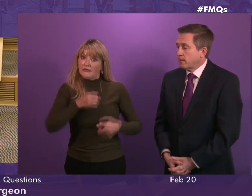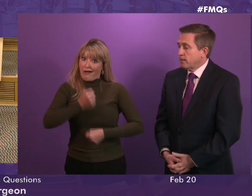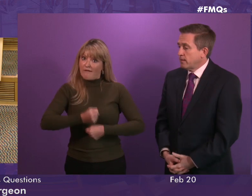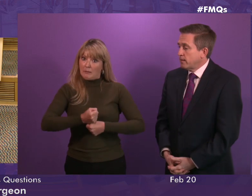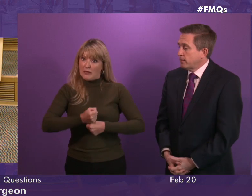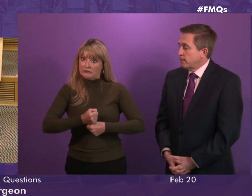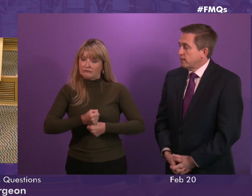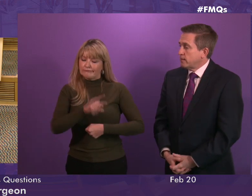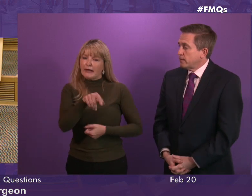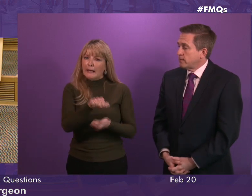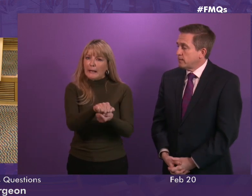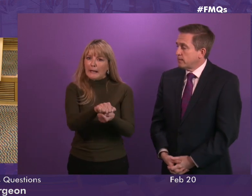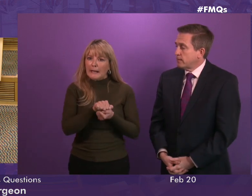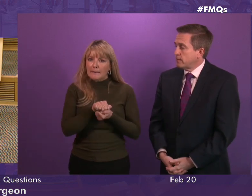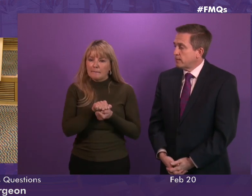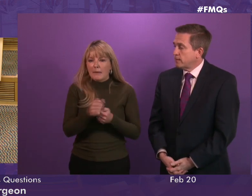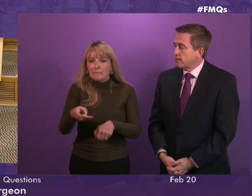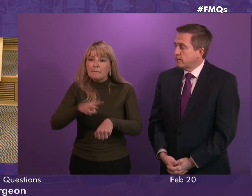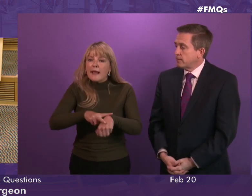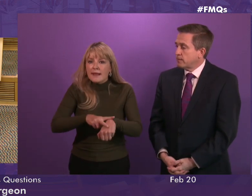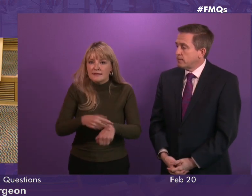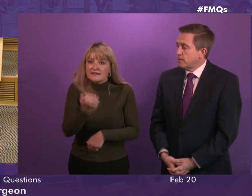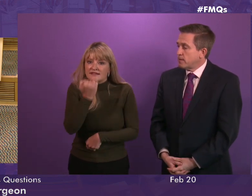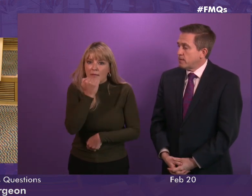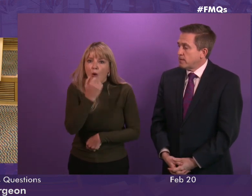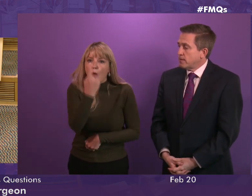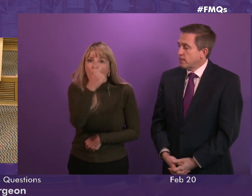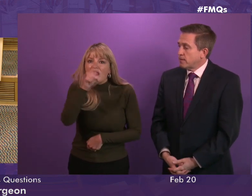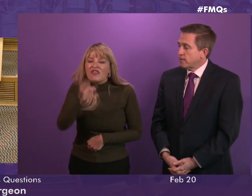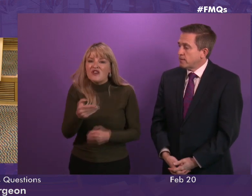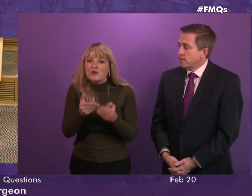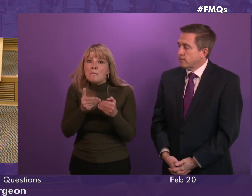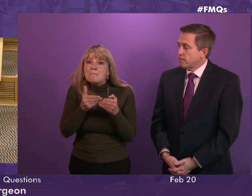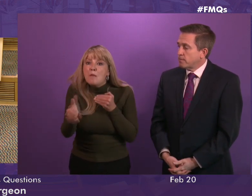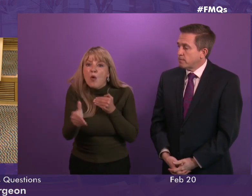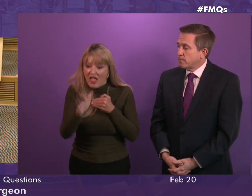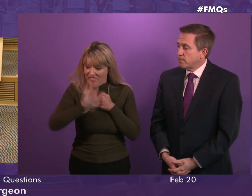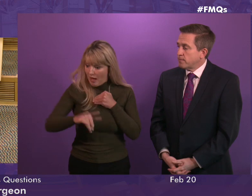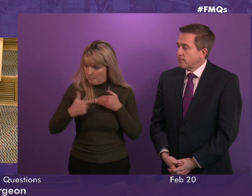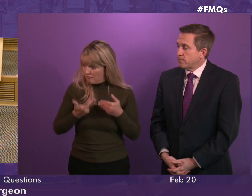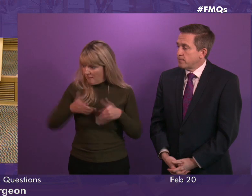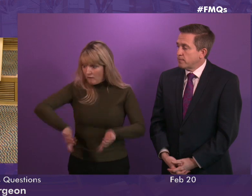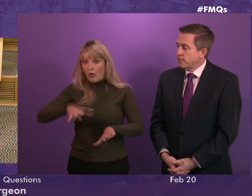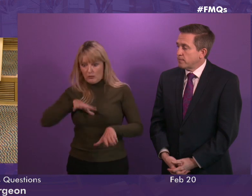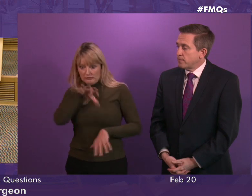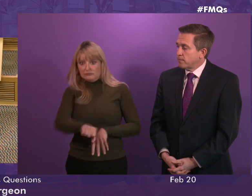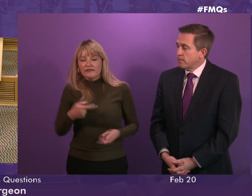at 1,000 more than the level that we inherited. We have done that at a time when Jackson Carlaw’s